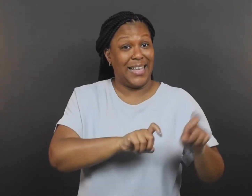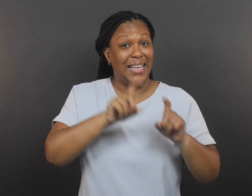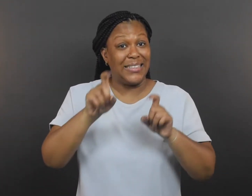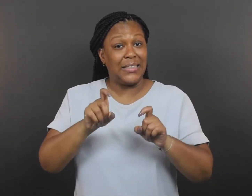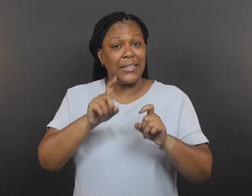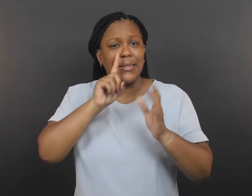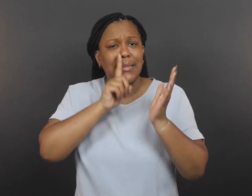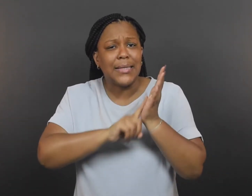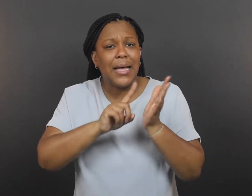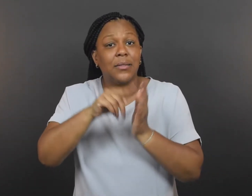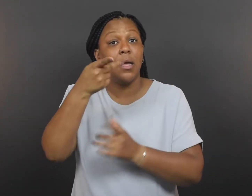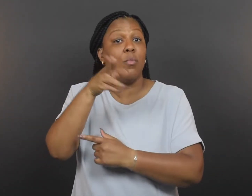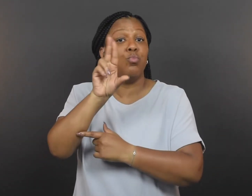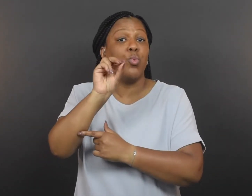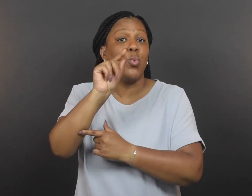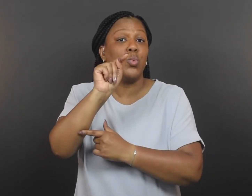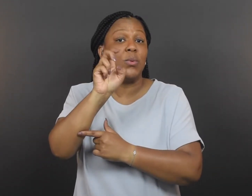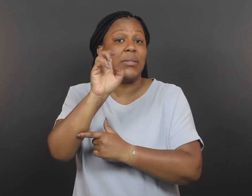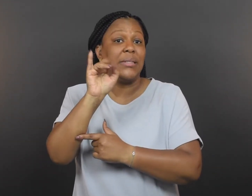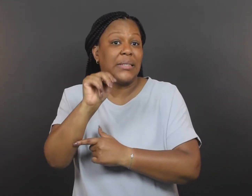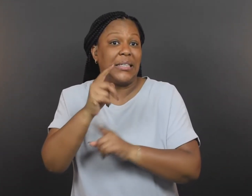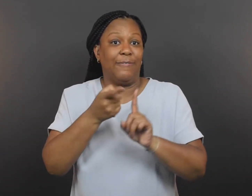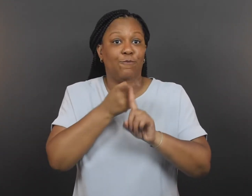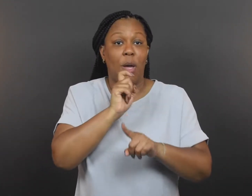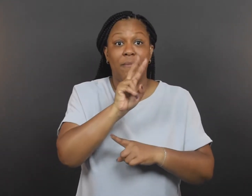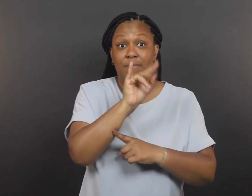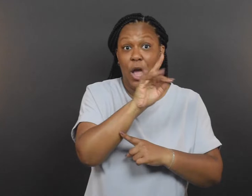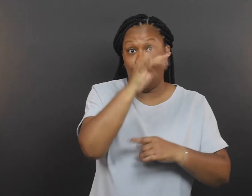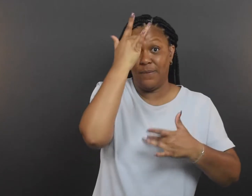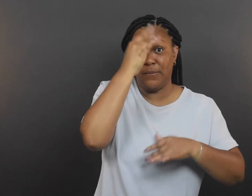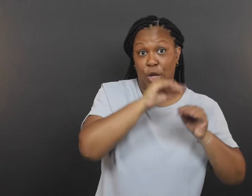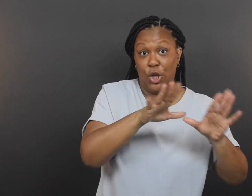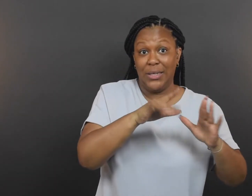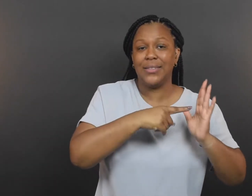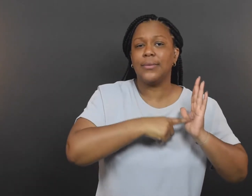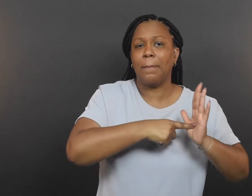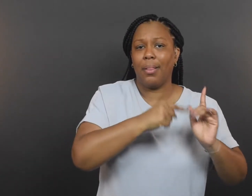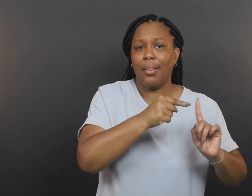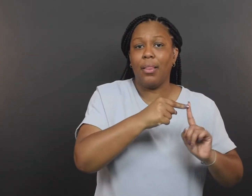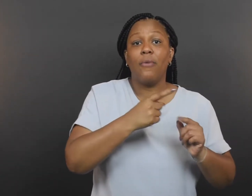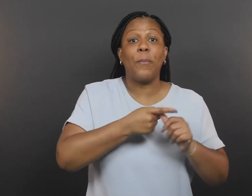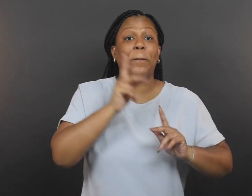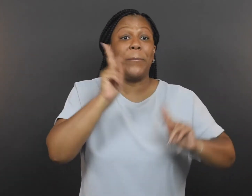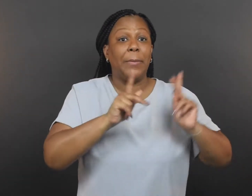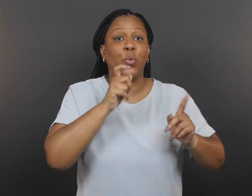Antigen tests detect proteins from the virus in samples from people who have COVID-19.